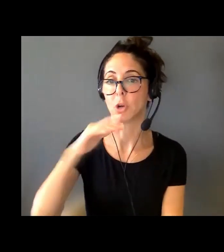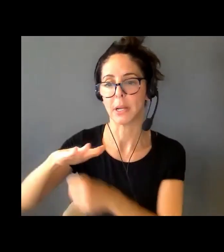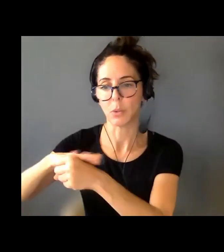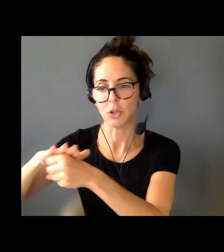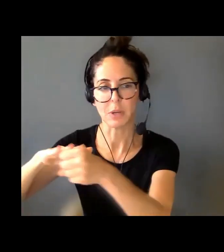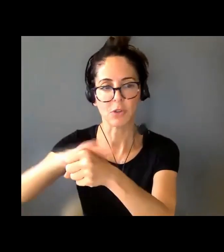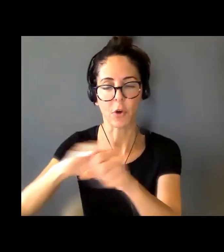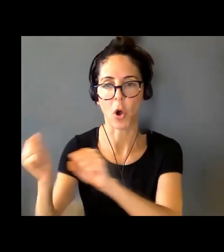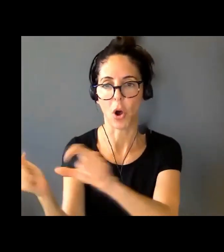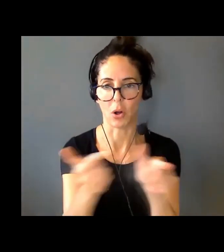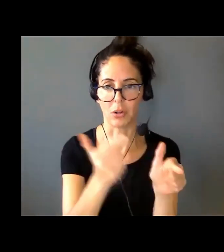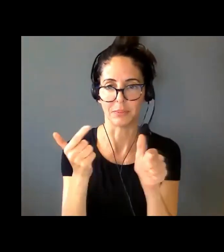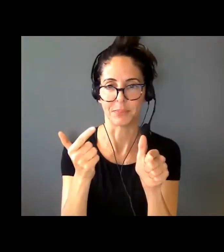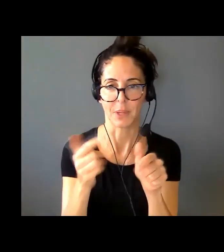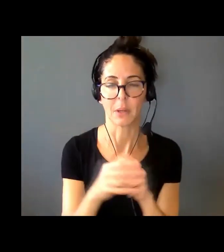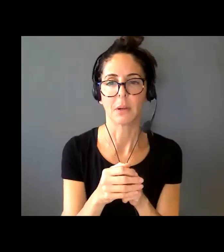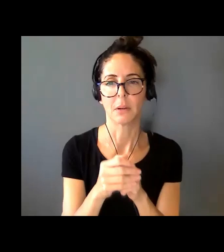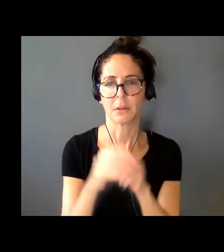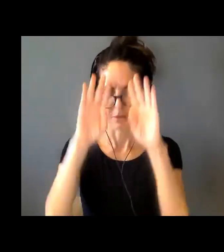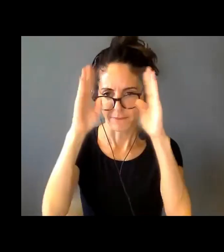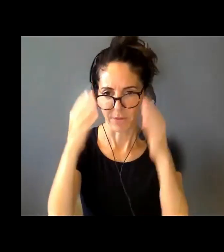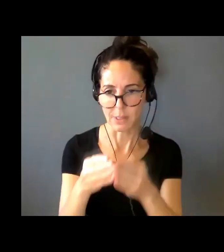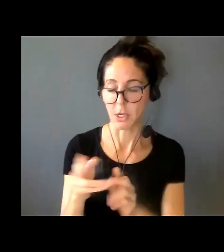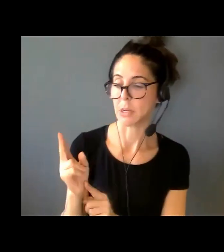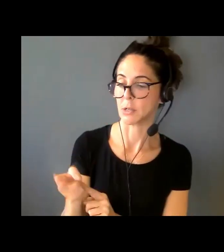that specifically looks at historical perspectives of disability